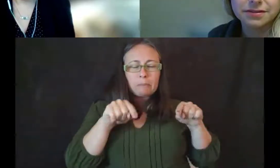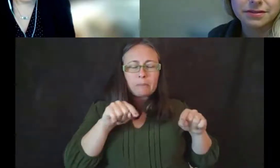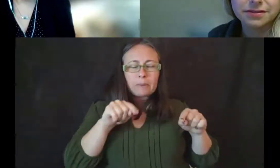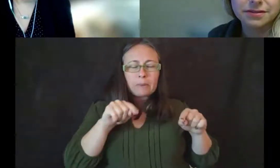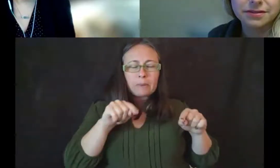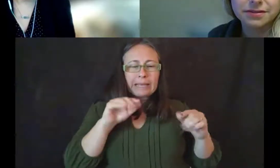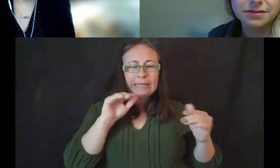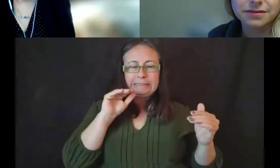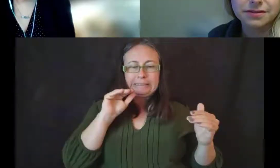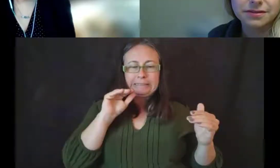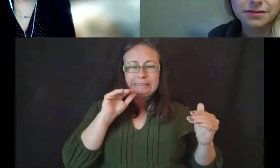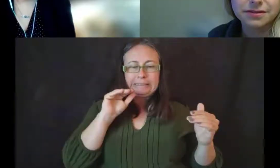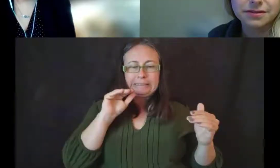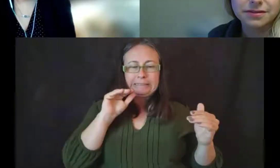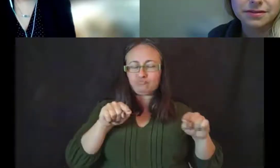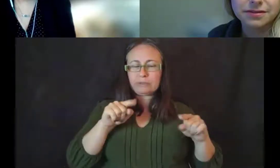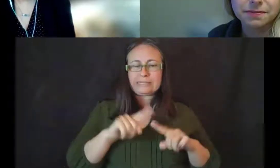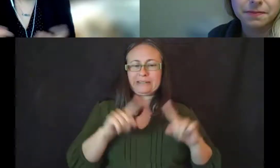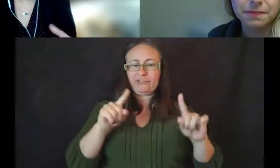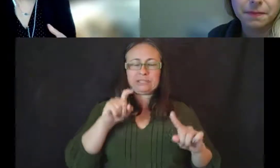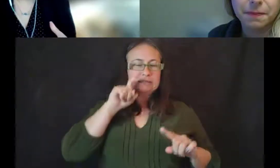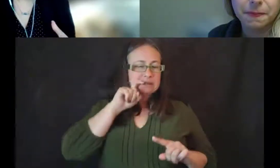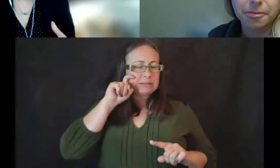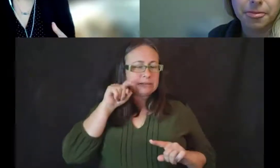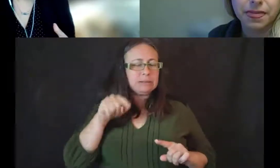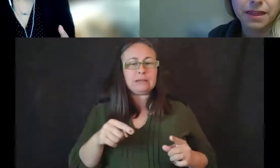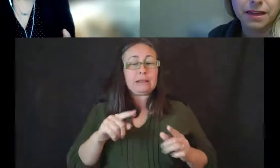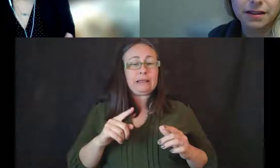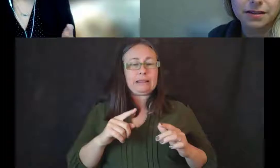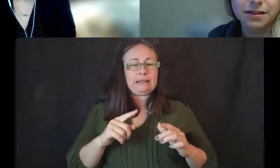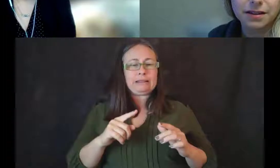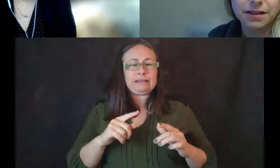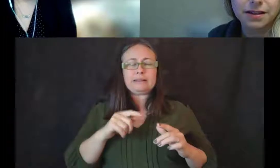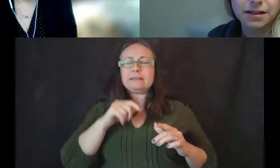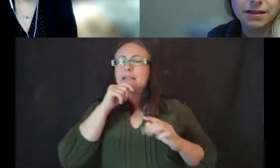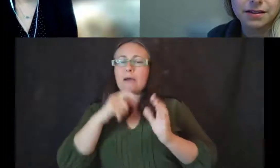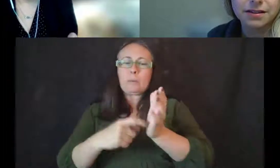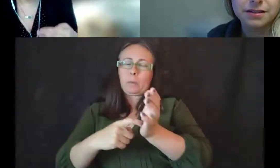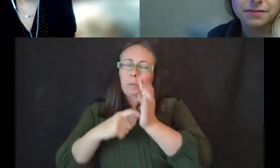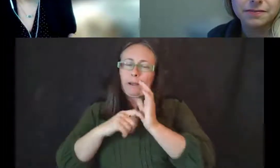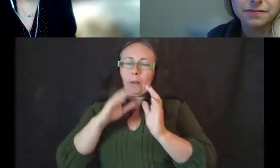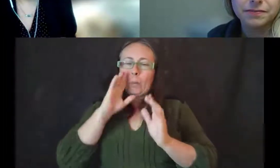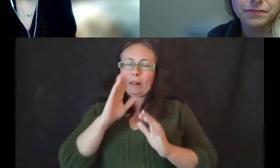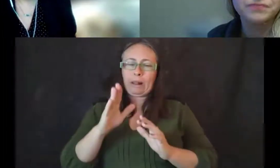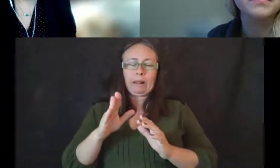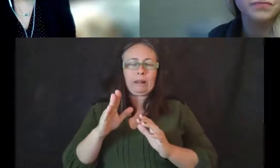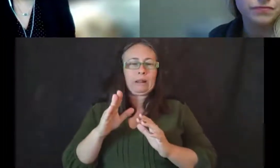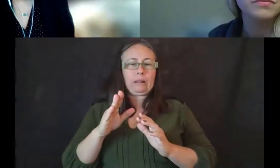In the application, you … It's not required again that you're going to power this study to detect the sex differences, but you can say